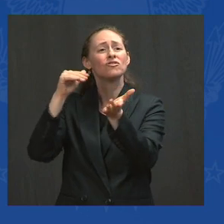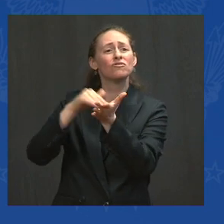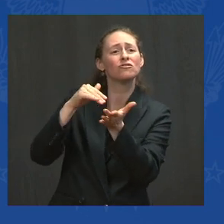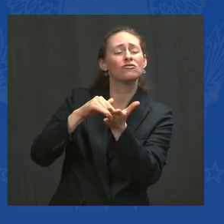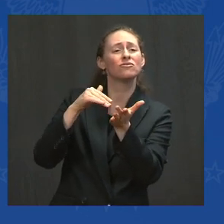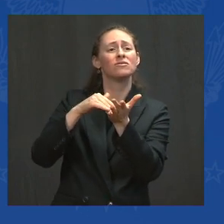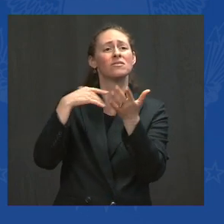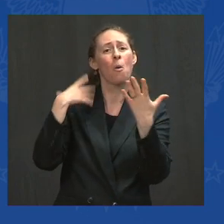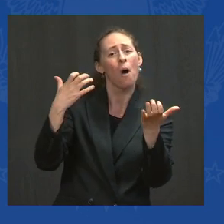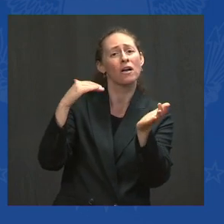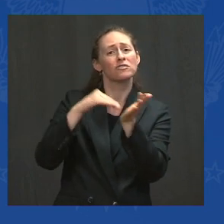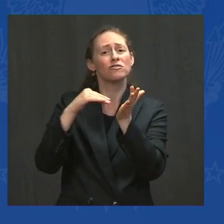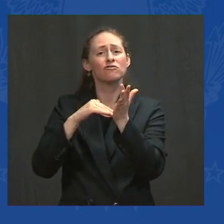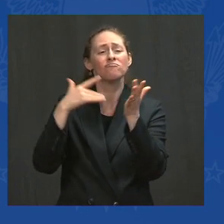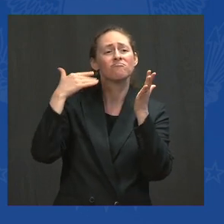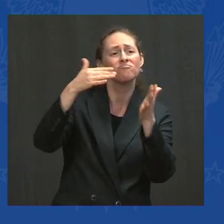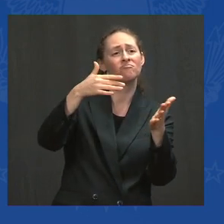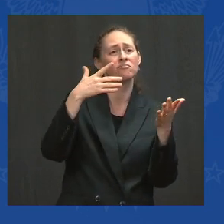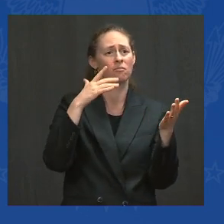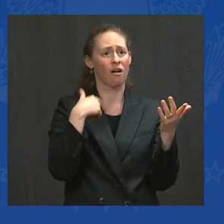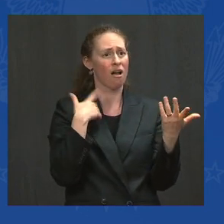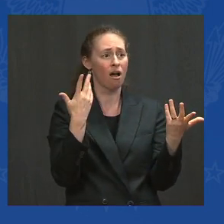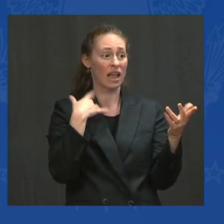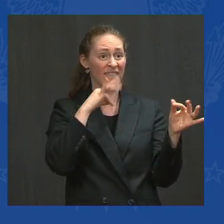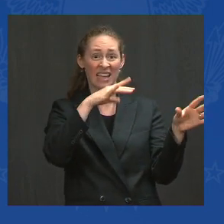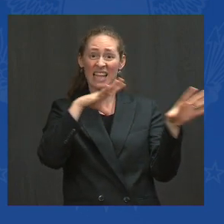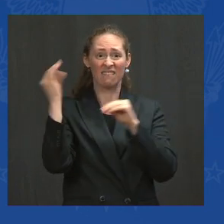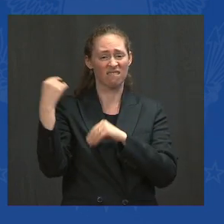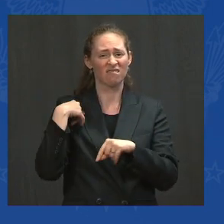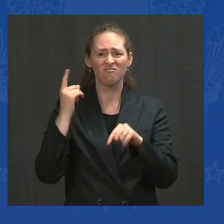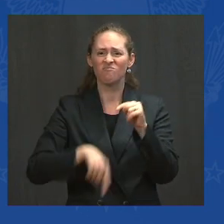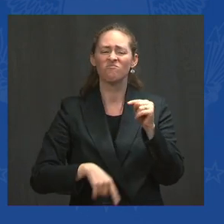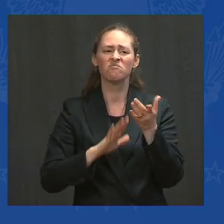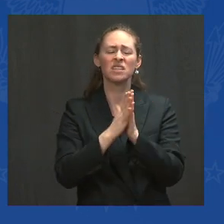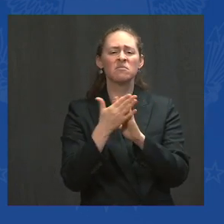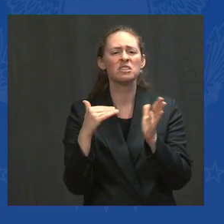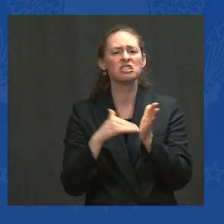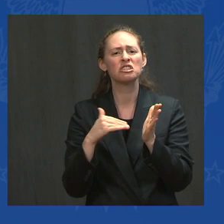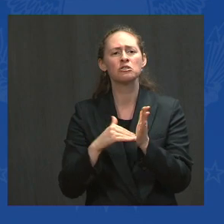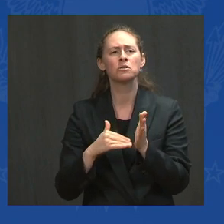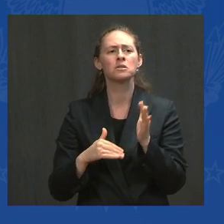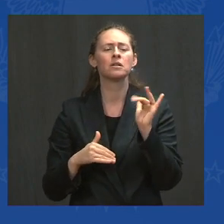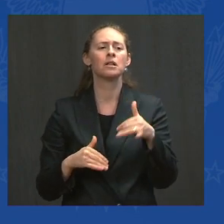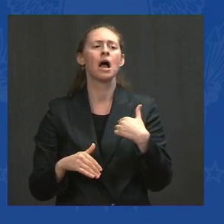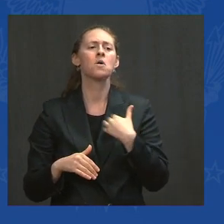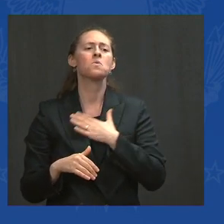If you leave, I'll never be able to be a doctor." Well, that's why we spent so much time and money